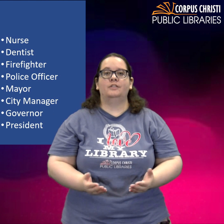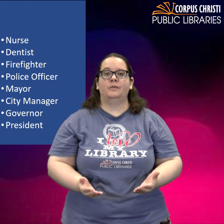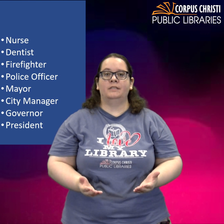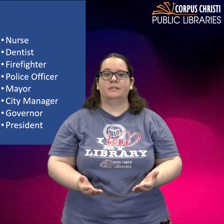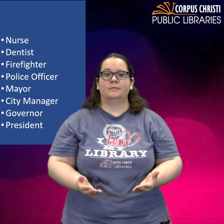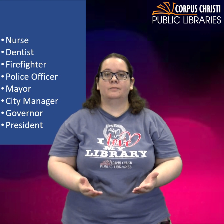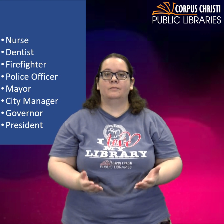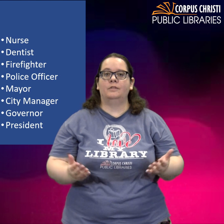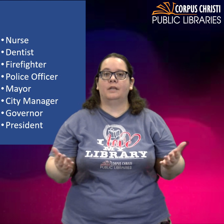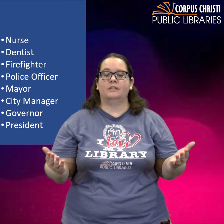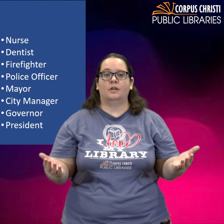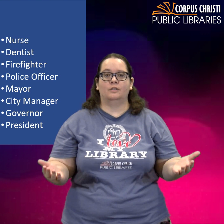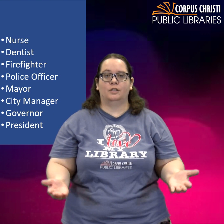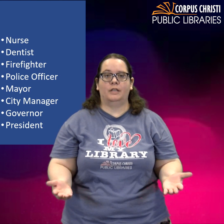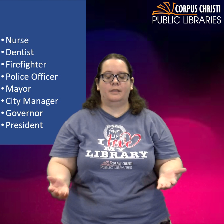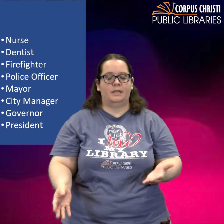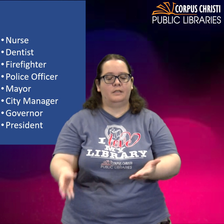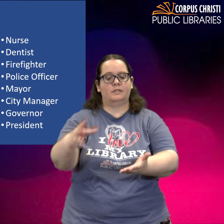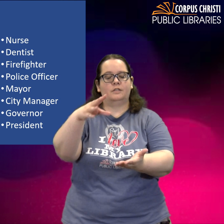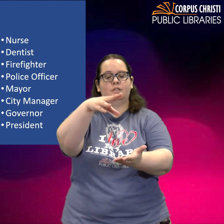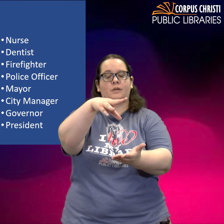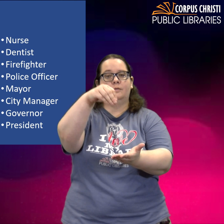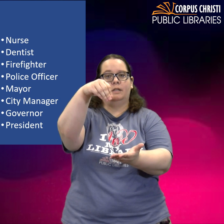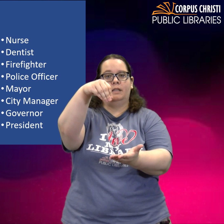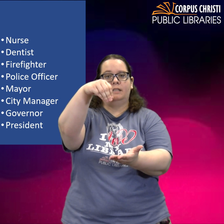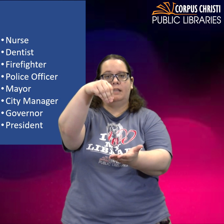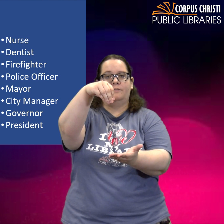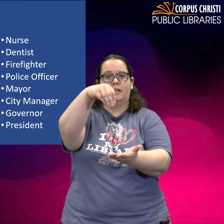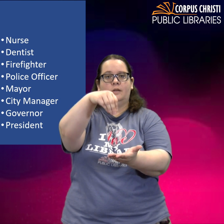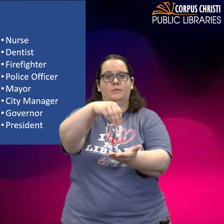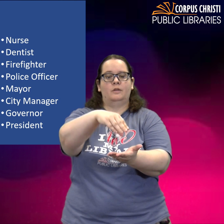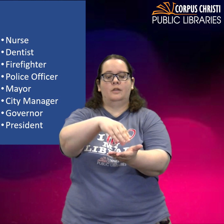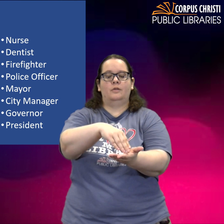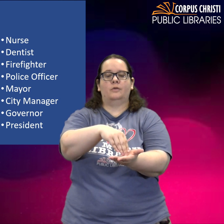Student, you guys are learning things, so again take that flat O. You're going